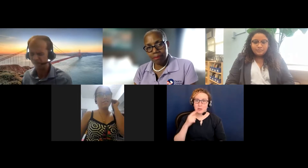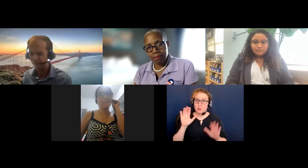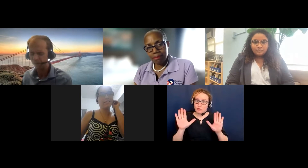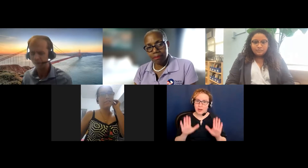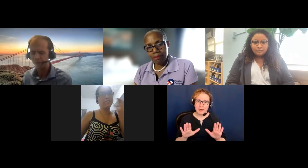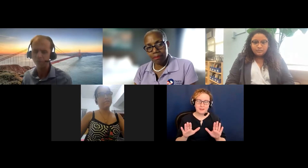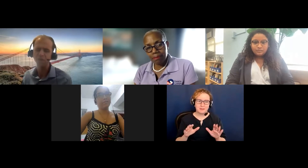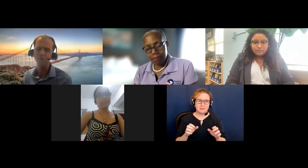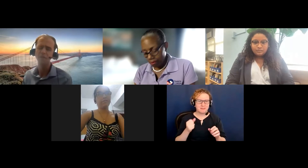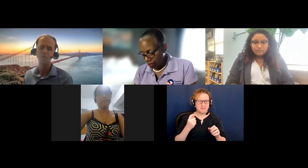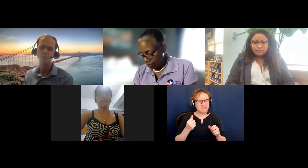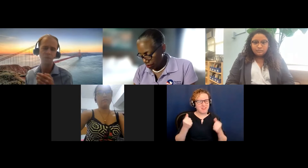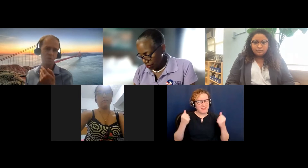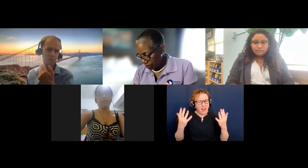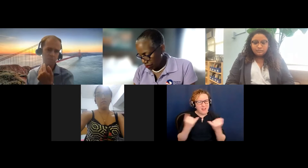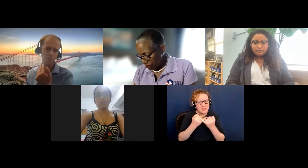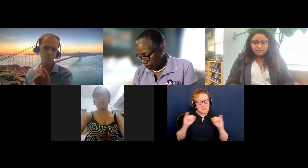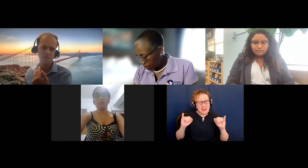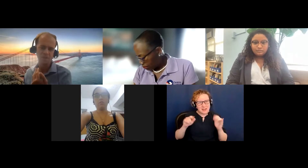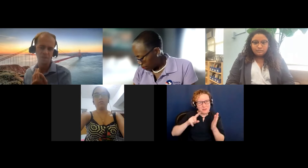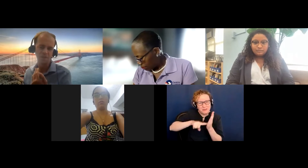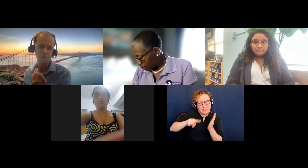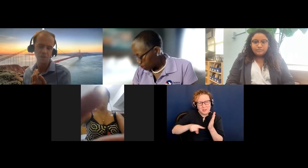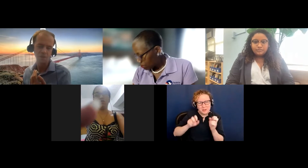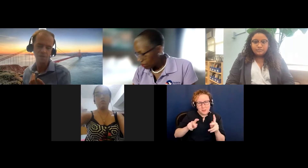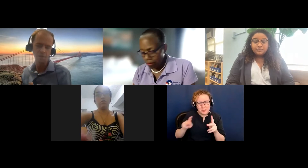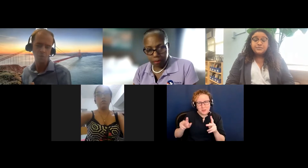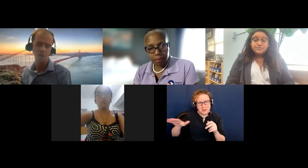There is a lot of independent research type opportunities out there. When I studied abroad